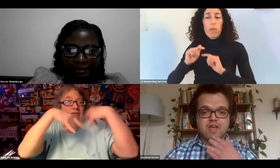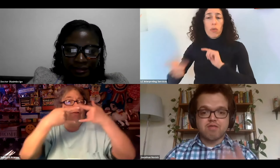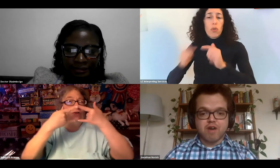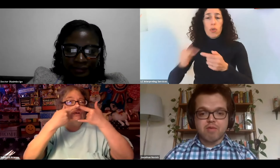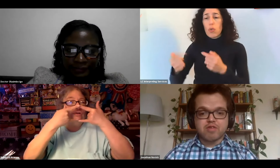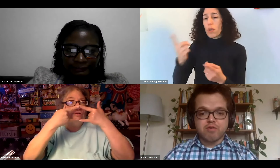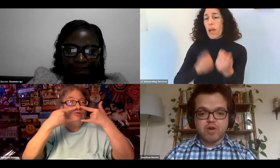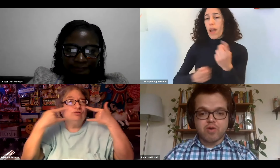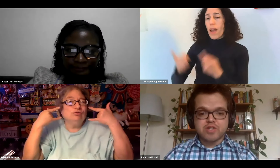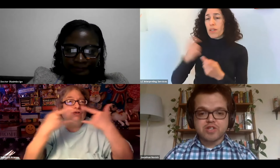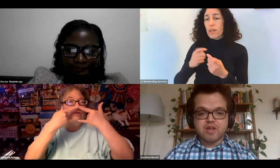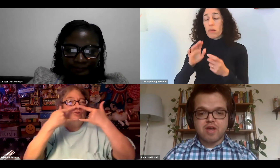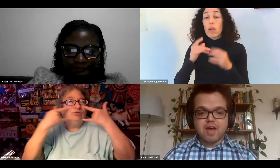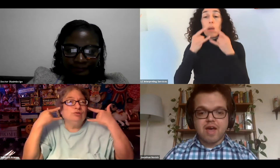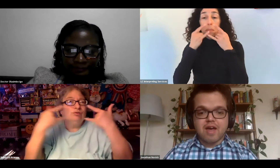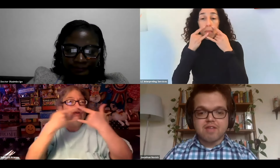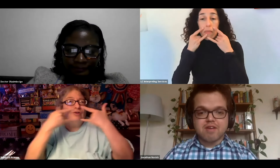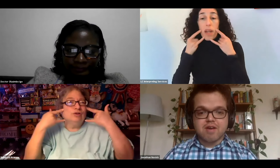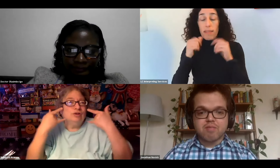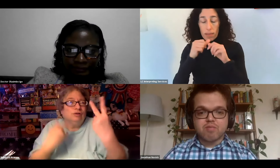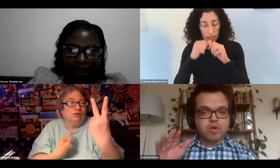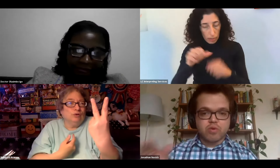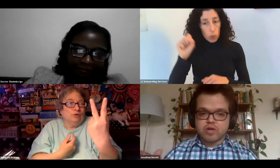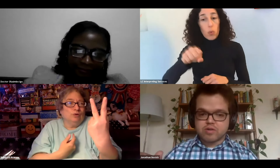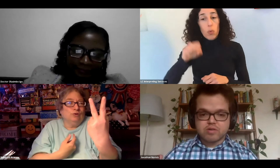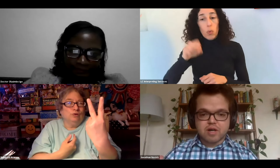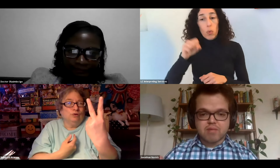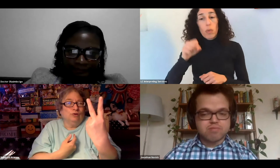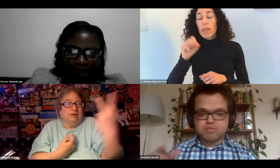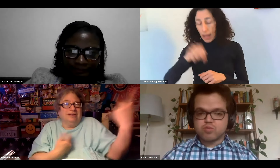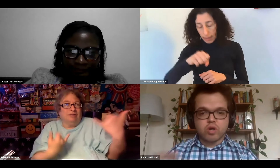So, Rebecca, we're going to move on to take some more questions. But thank you very much for your question. And we will going to move you back to attendee now. So thank you very much for your question and thank you for your conversation.